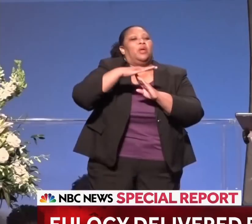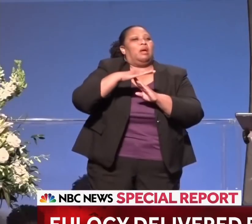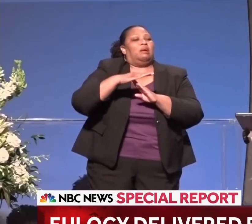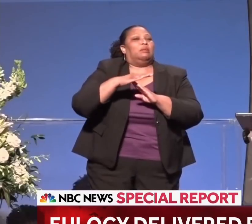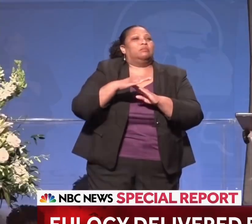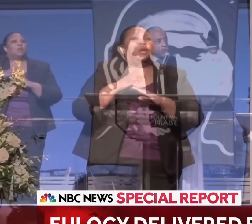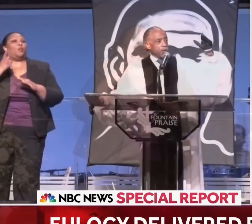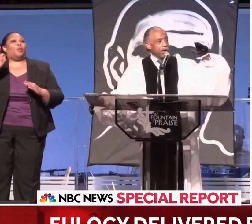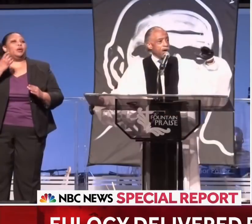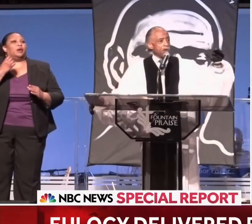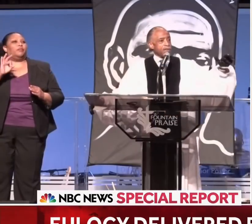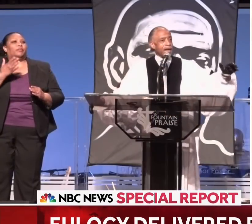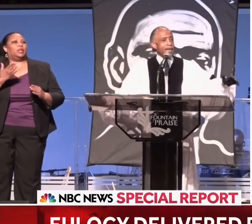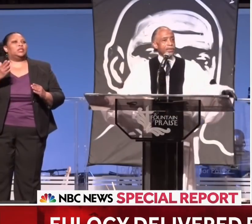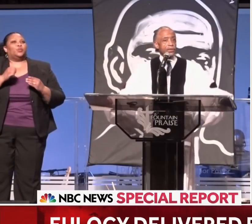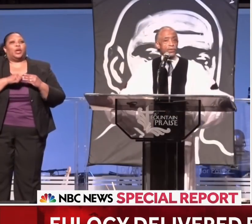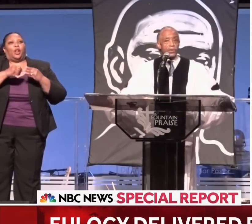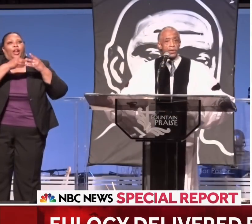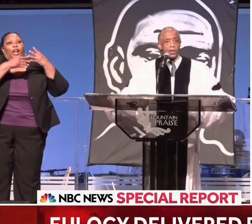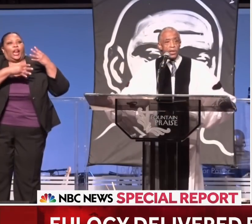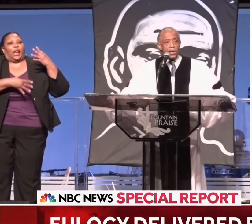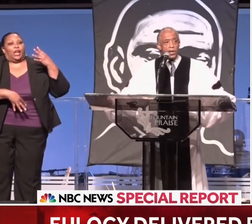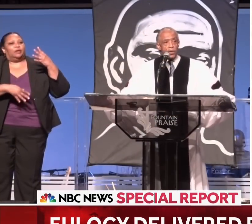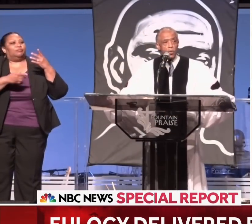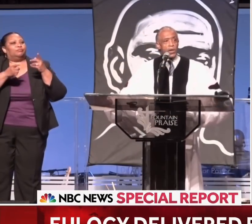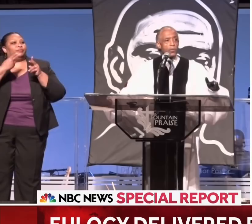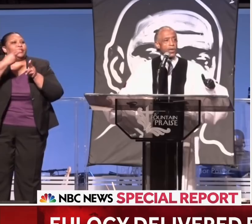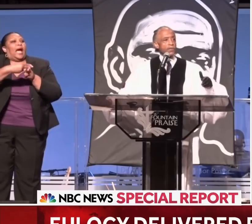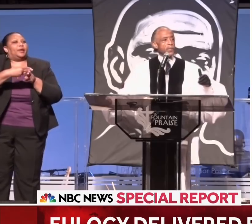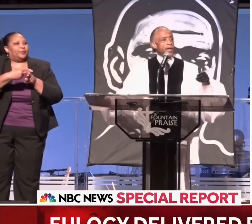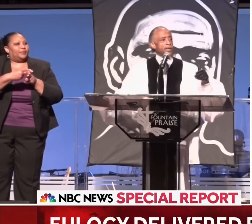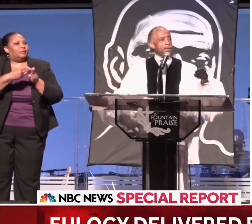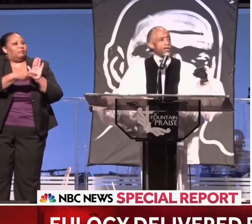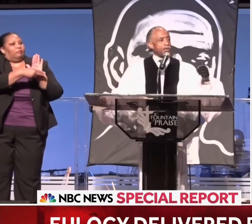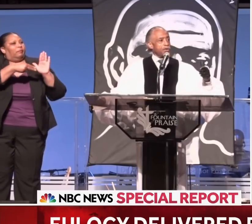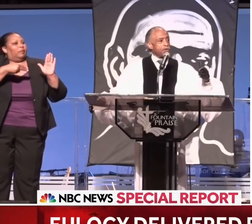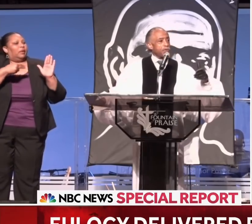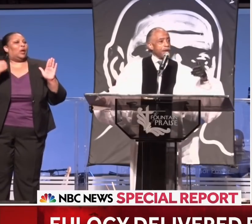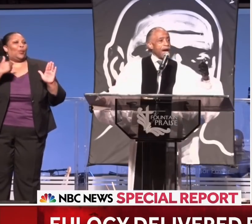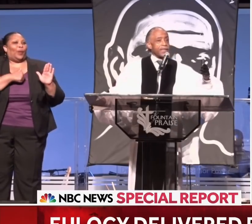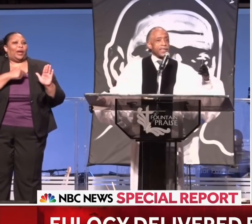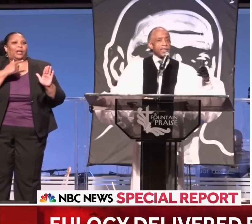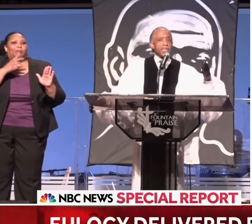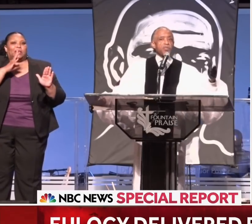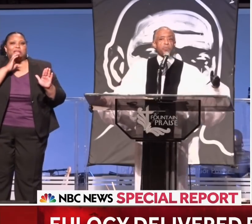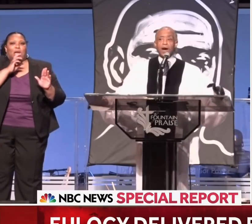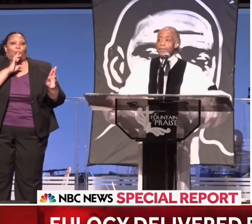IF GEORGE FLOYD HAD BEEN AN IVY LEAGUE SCHOOL GRADUATE AND ONE